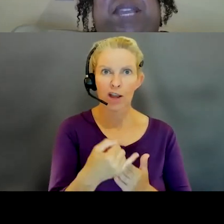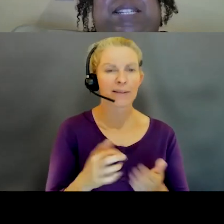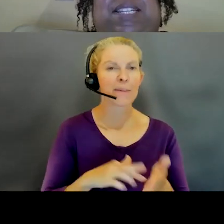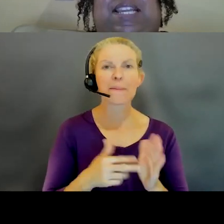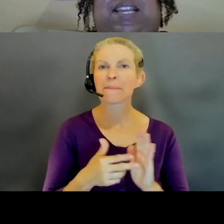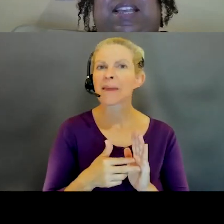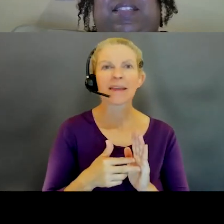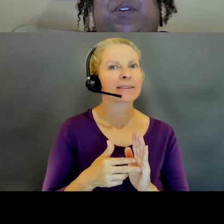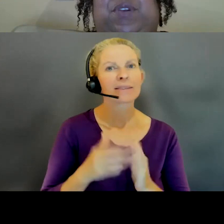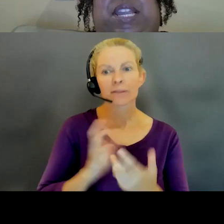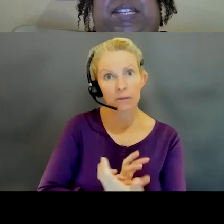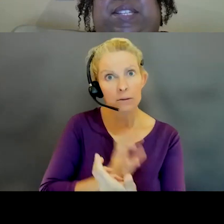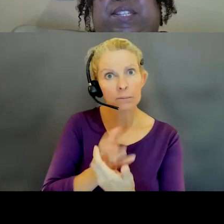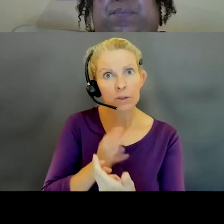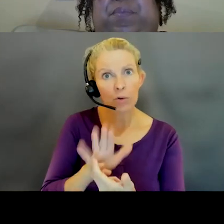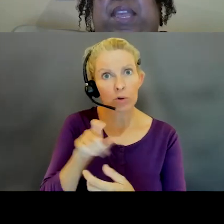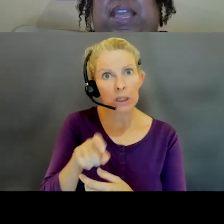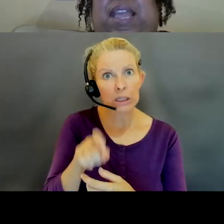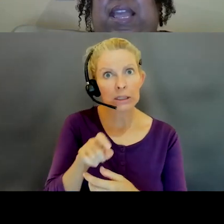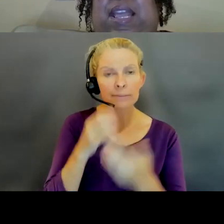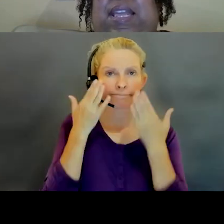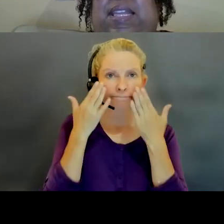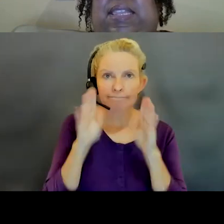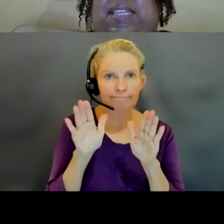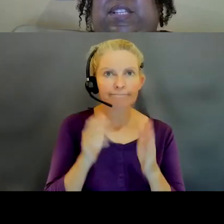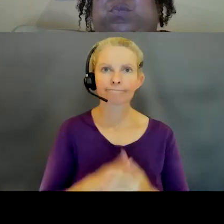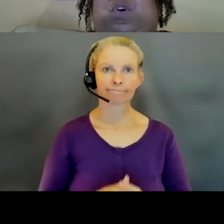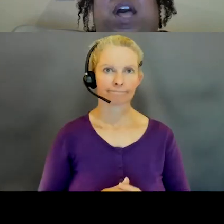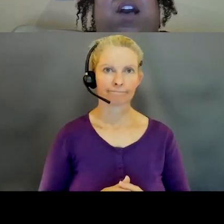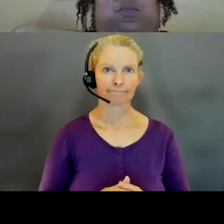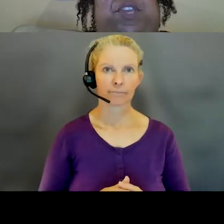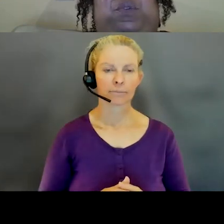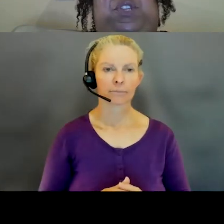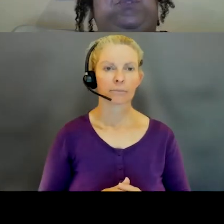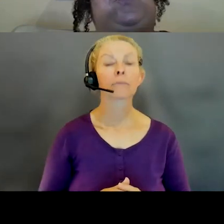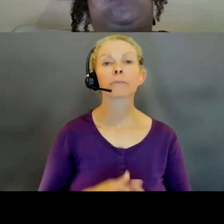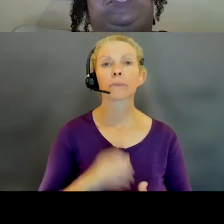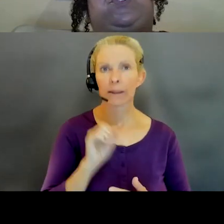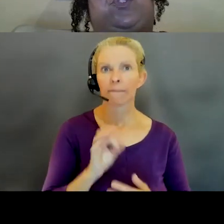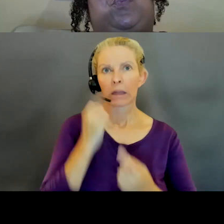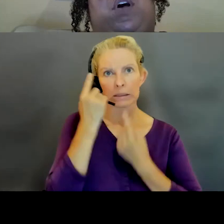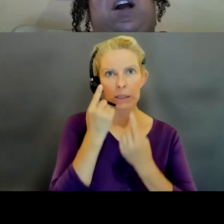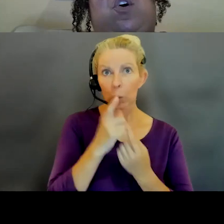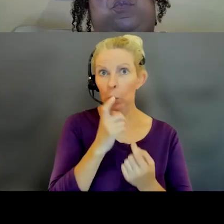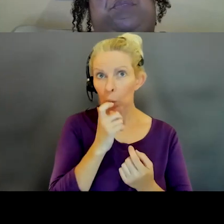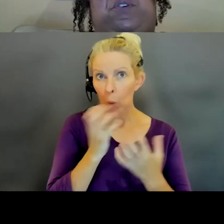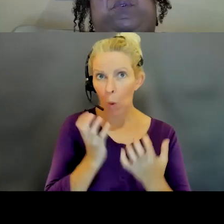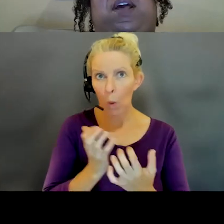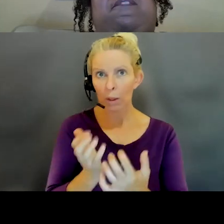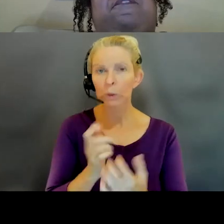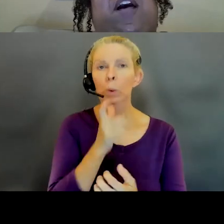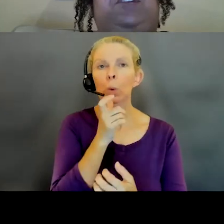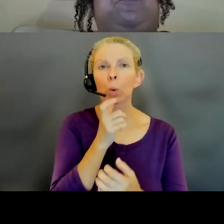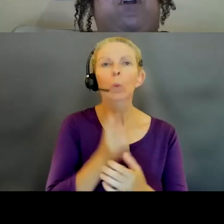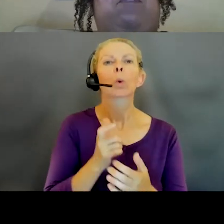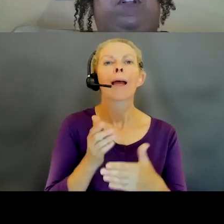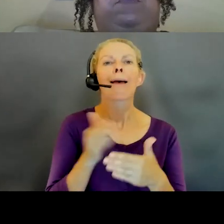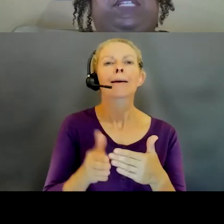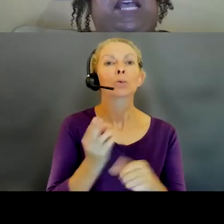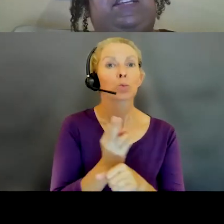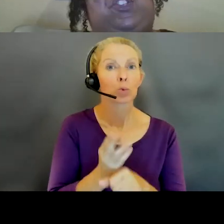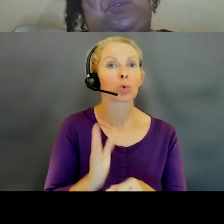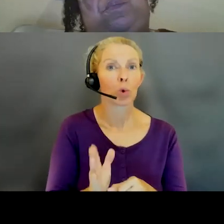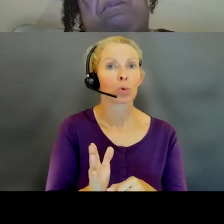meeting their needs. This will help you. User research will help you find problems that you